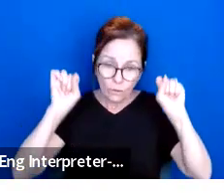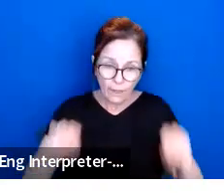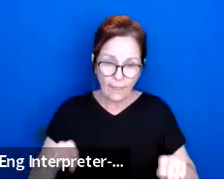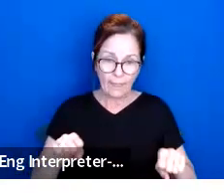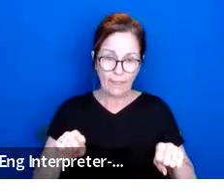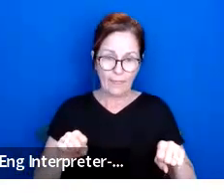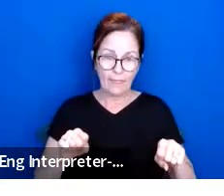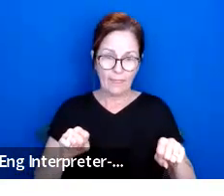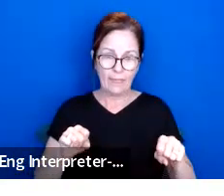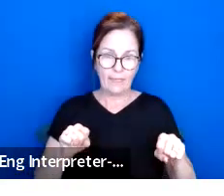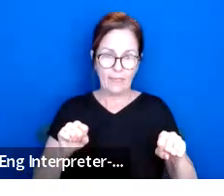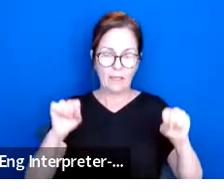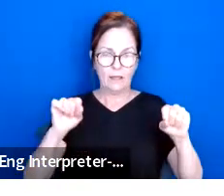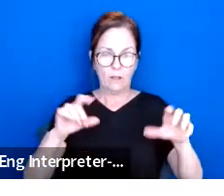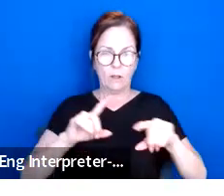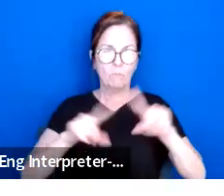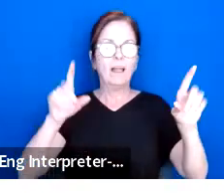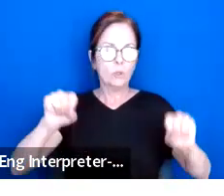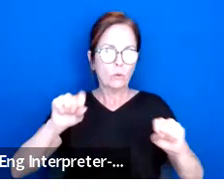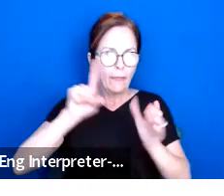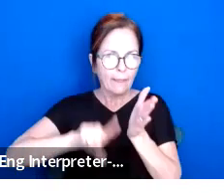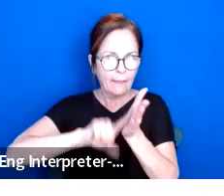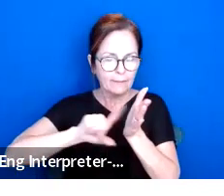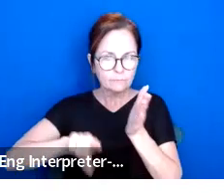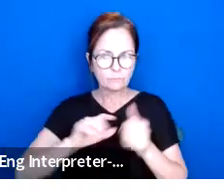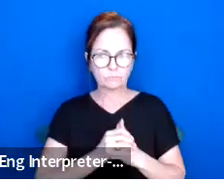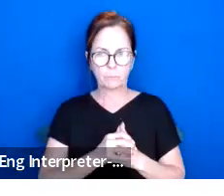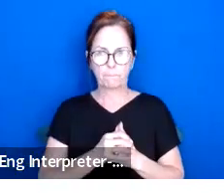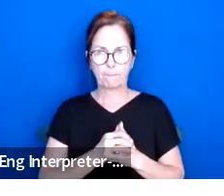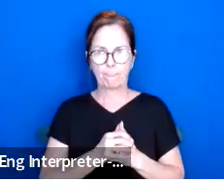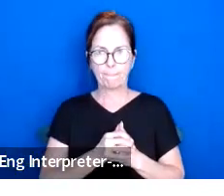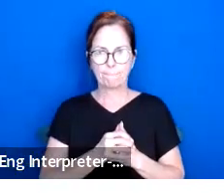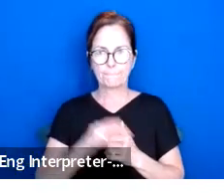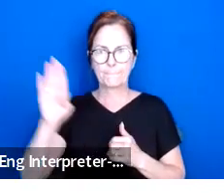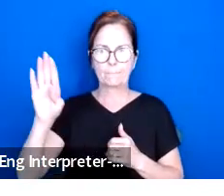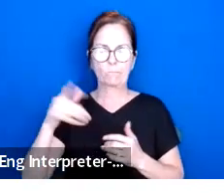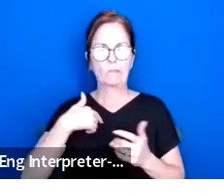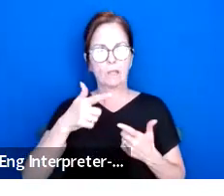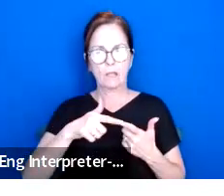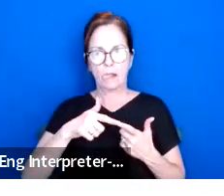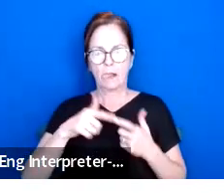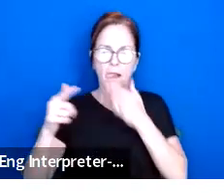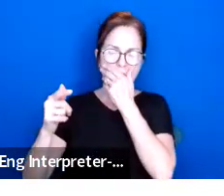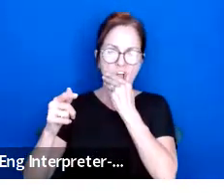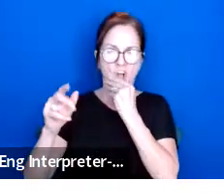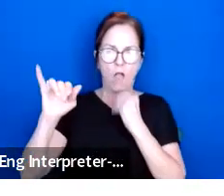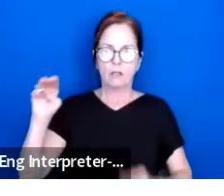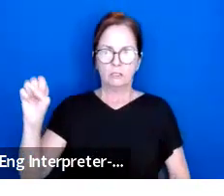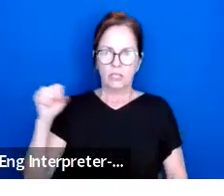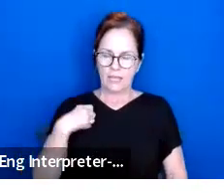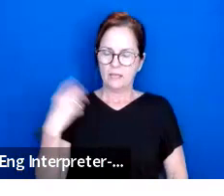And the second part. Oh, go ahead, blinda. It's also I was like the other thing and James and I have heard this in negotiation, the last 3 rounds.